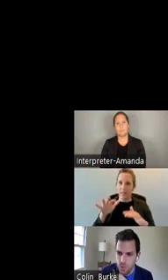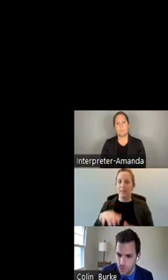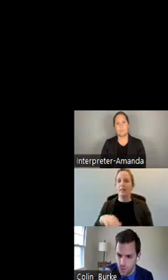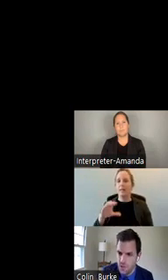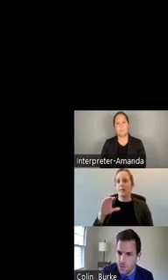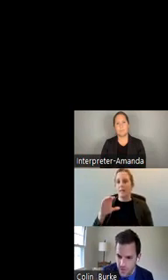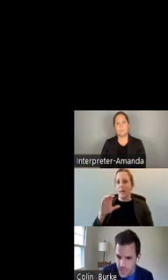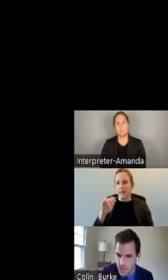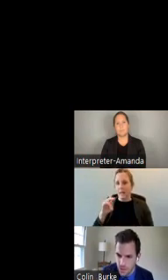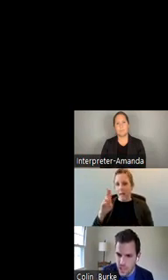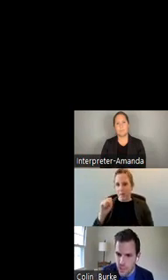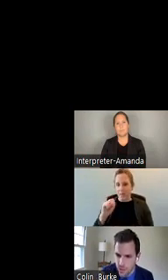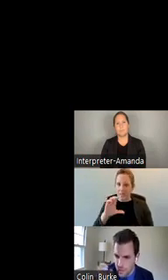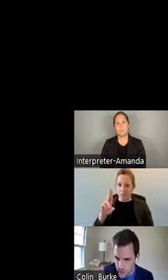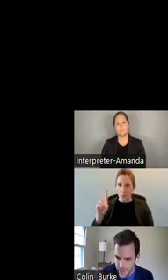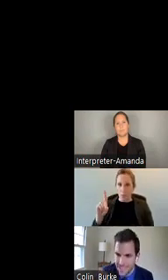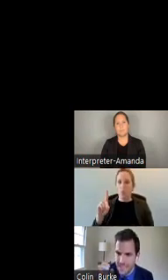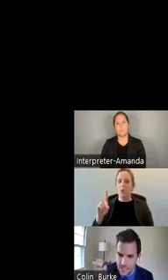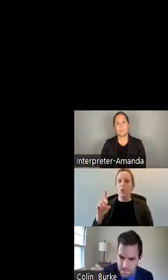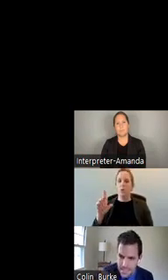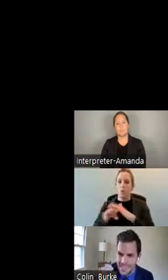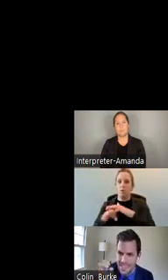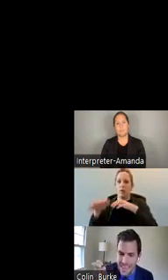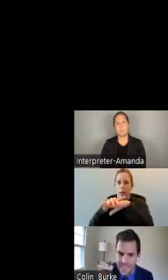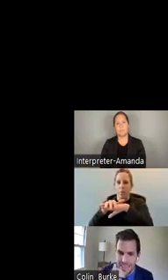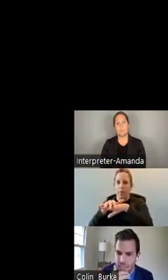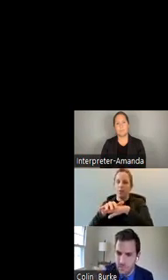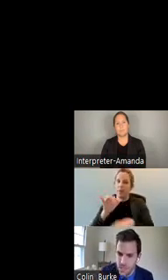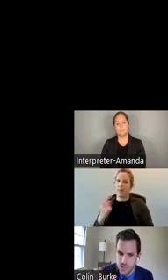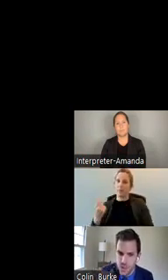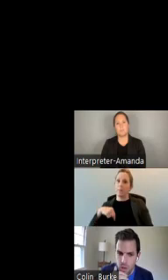disorder which is something we've taken a great interest in understanding that kind of picture as